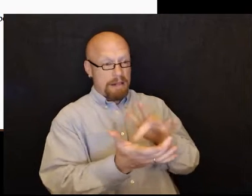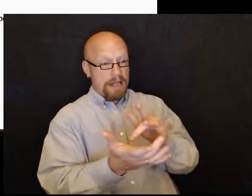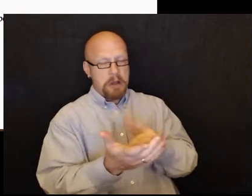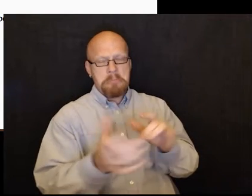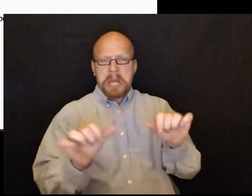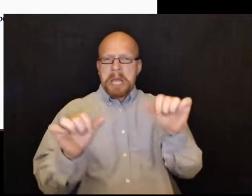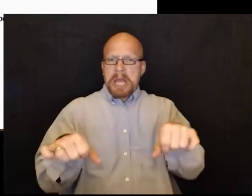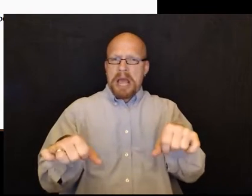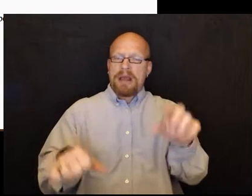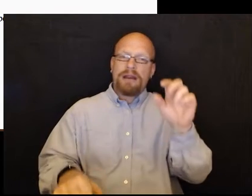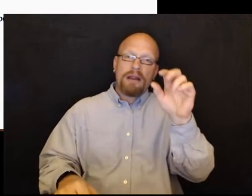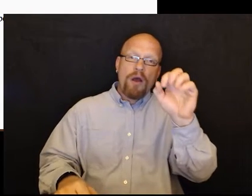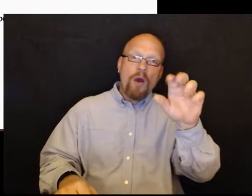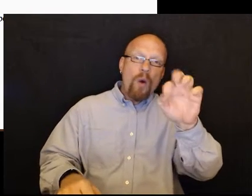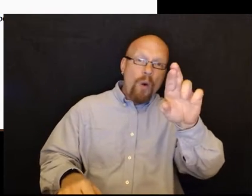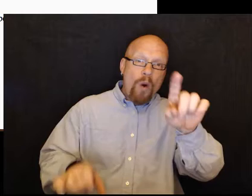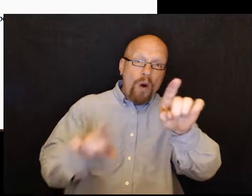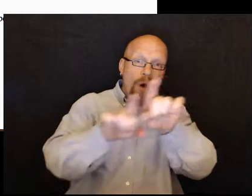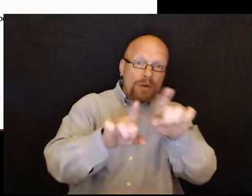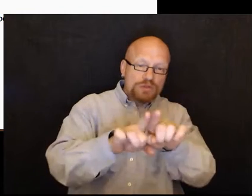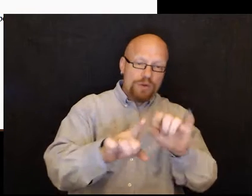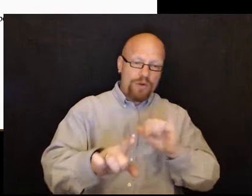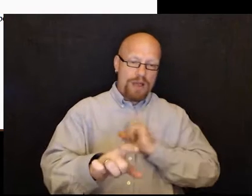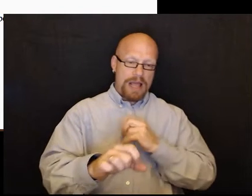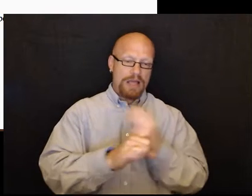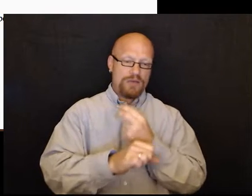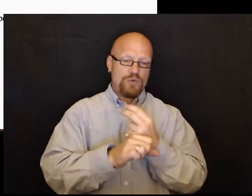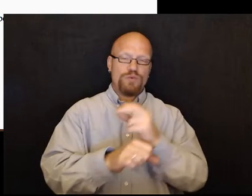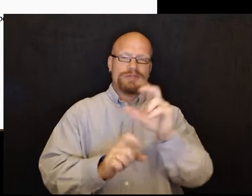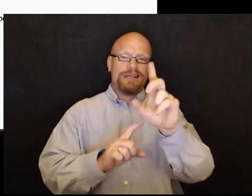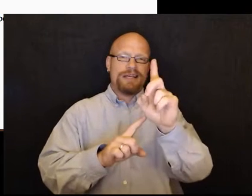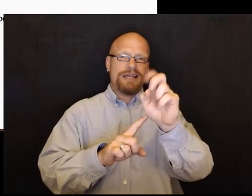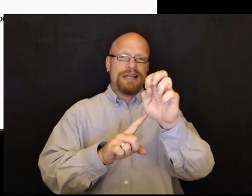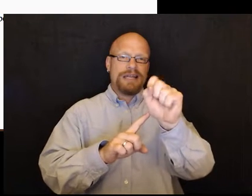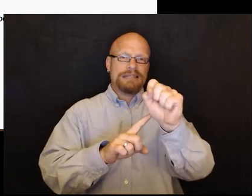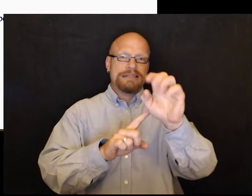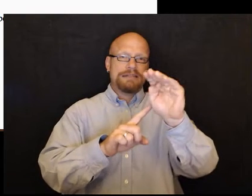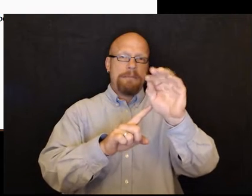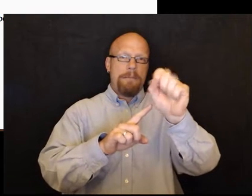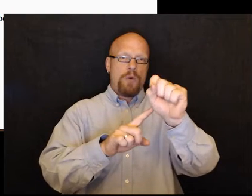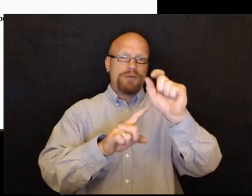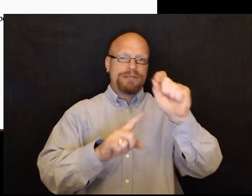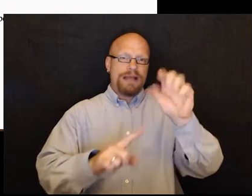now when you're home you can use a calculator or if you don't want to